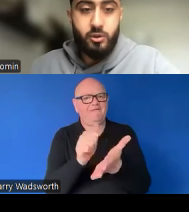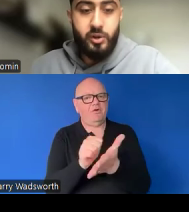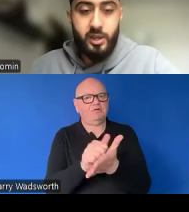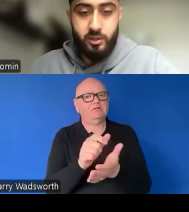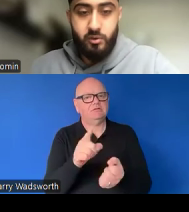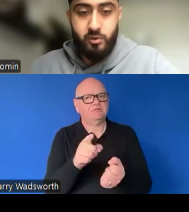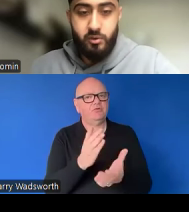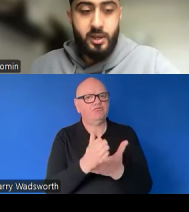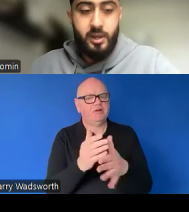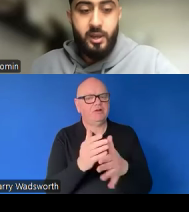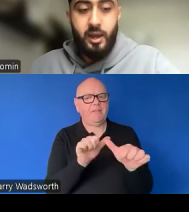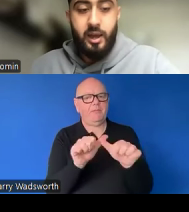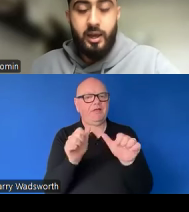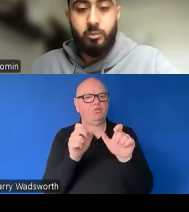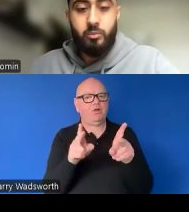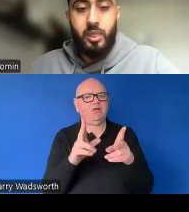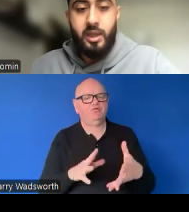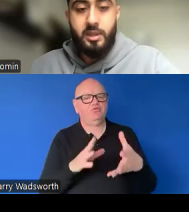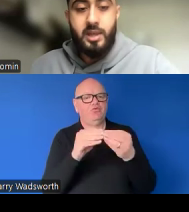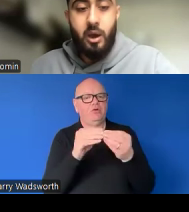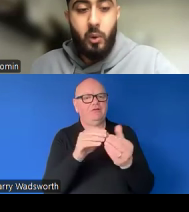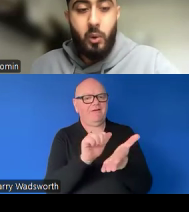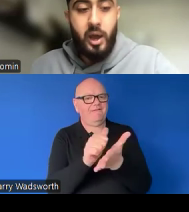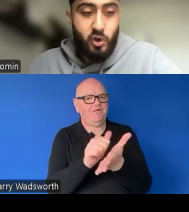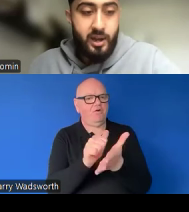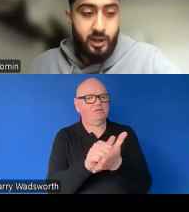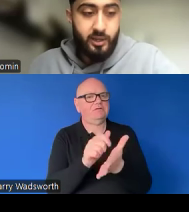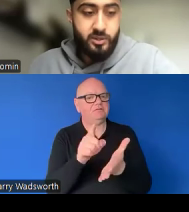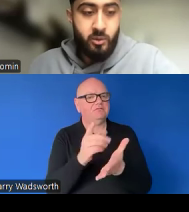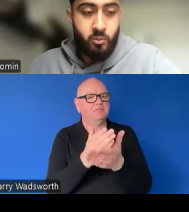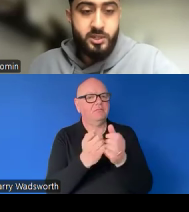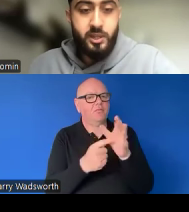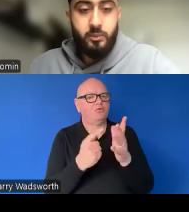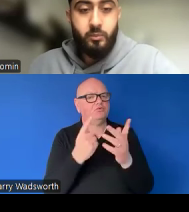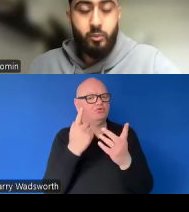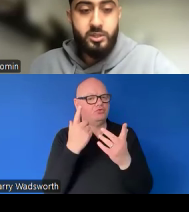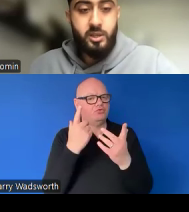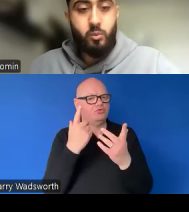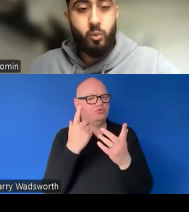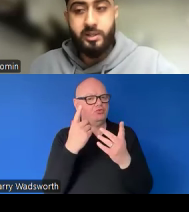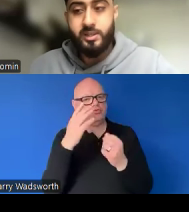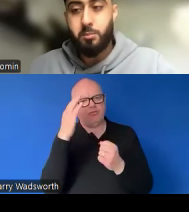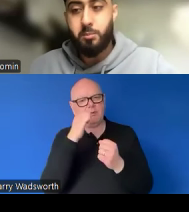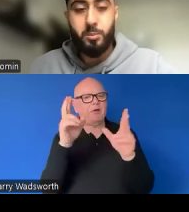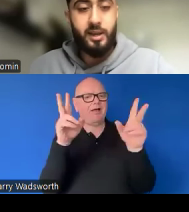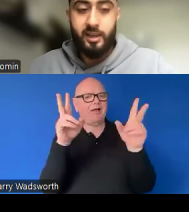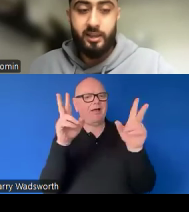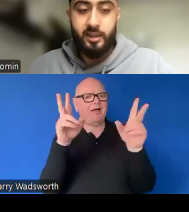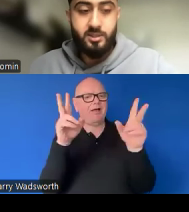to creating your ads is your headlines, and we'll see what it's like populating these